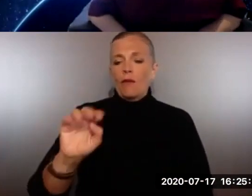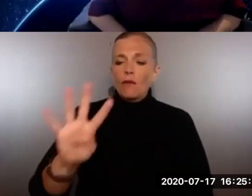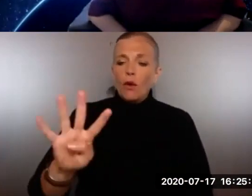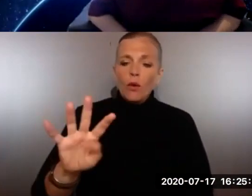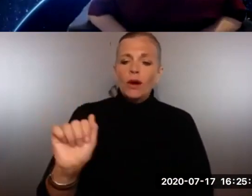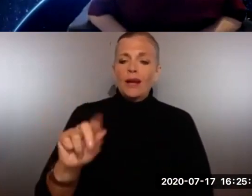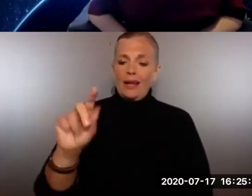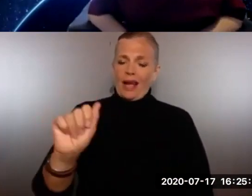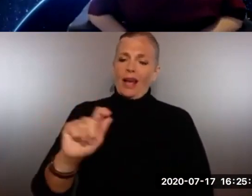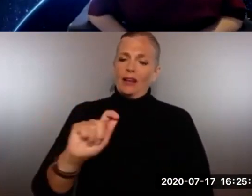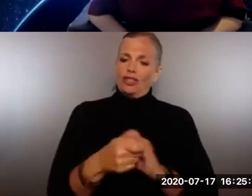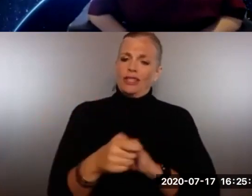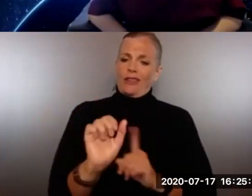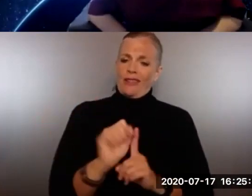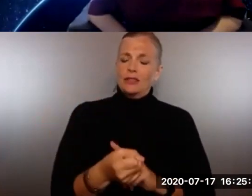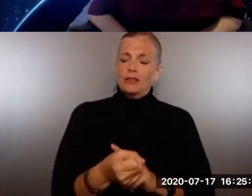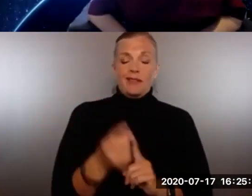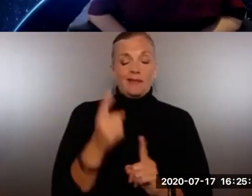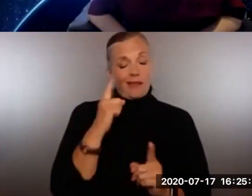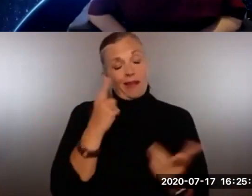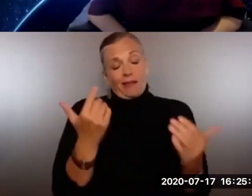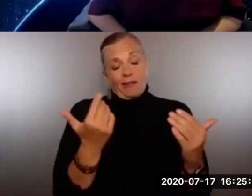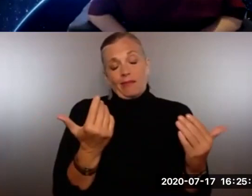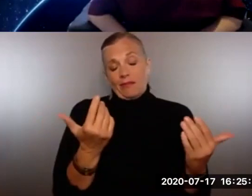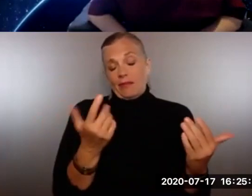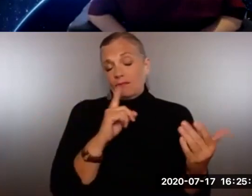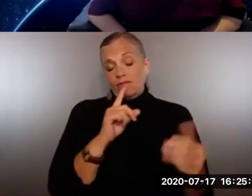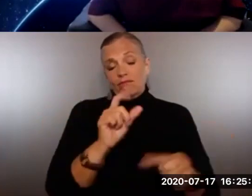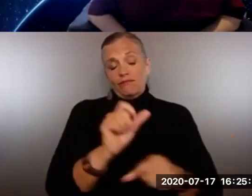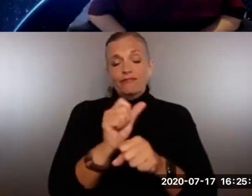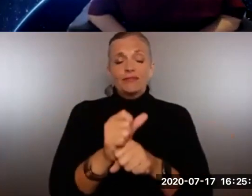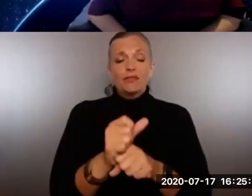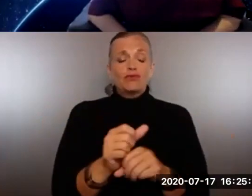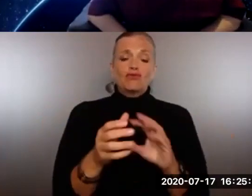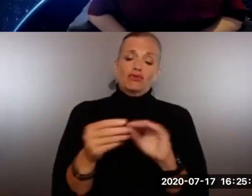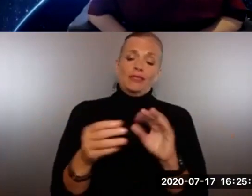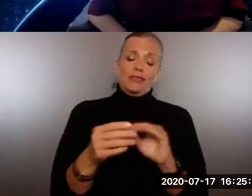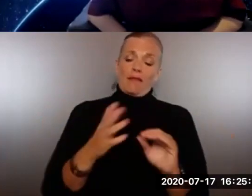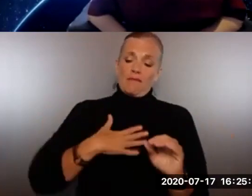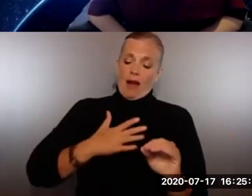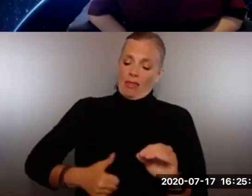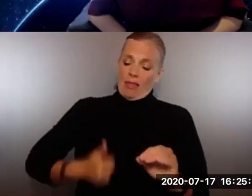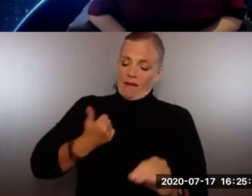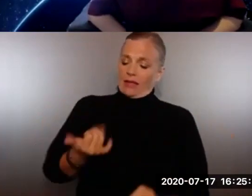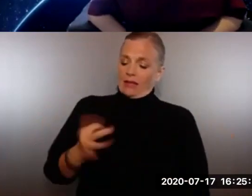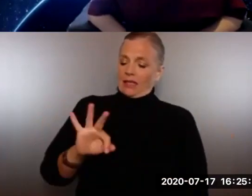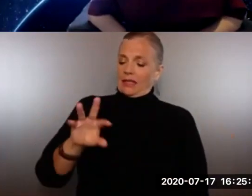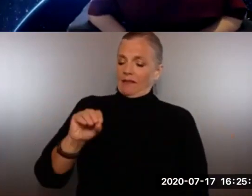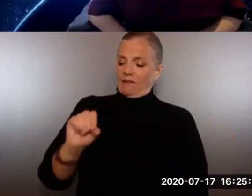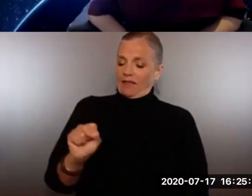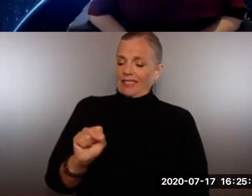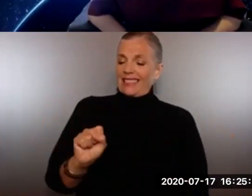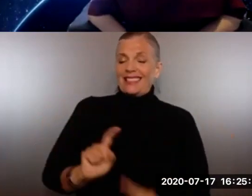that the life that I was leading in the 1950's is very different than life today.